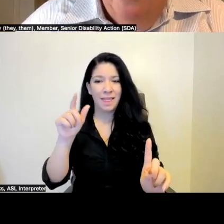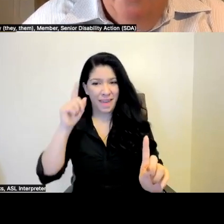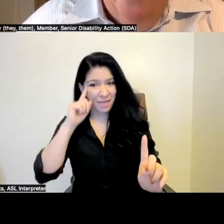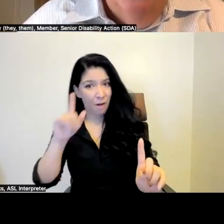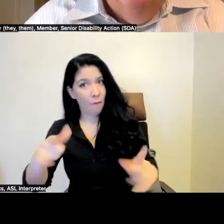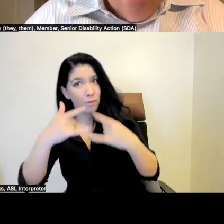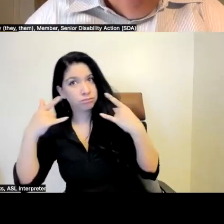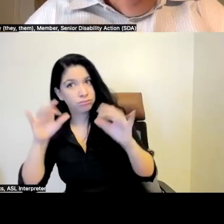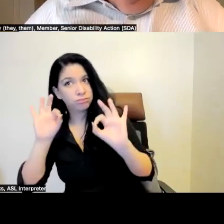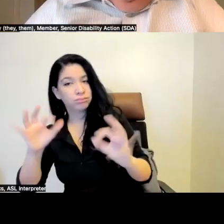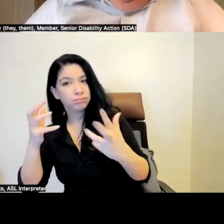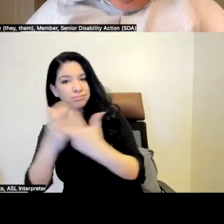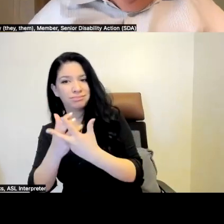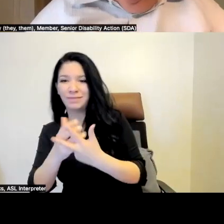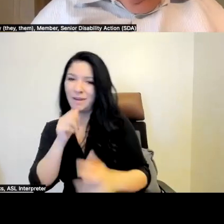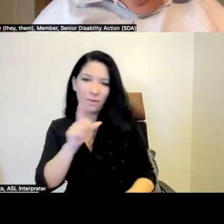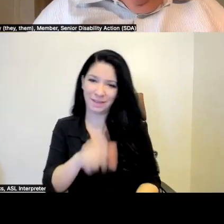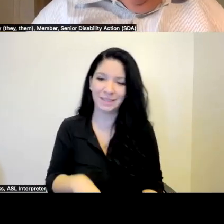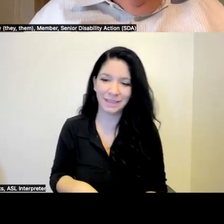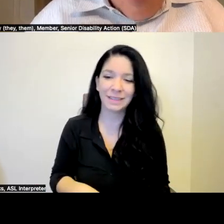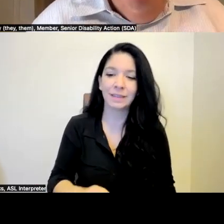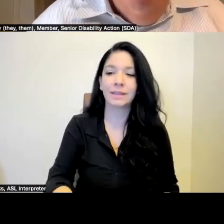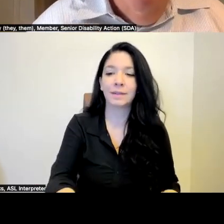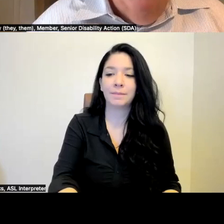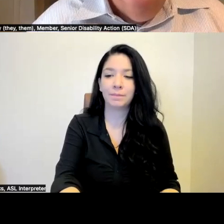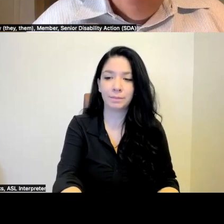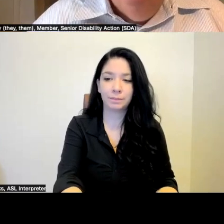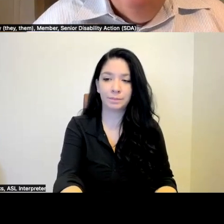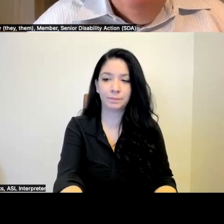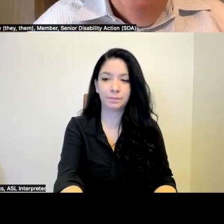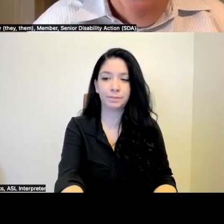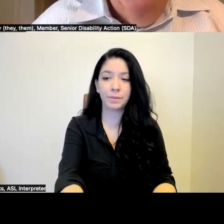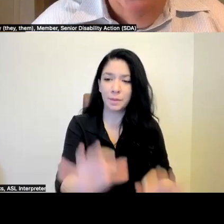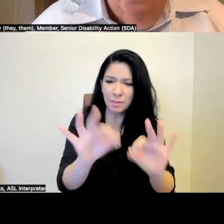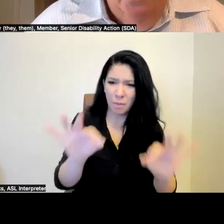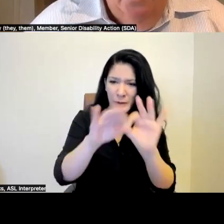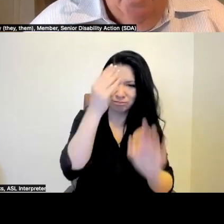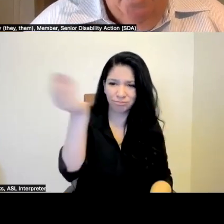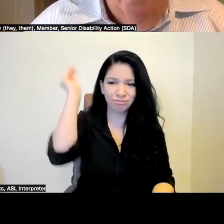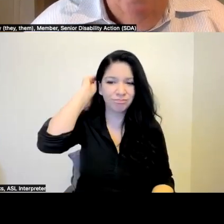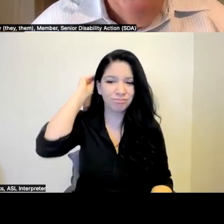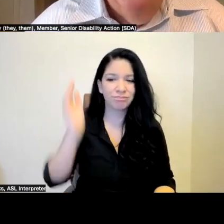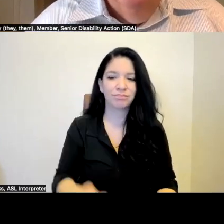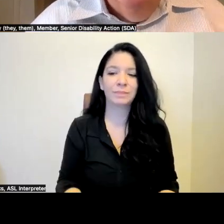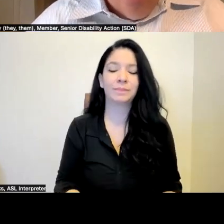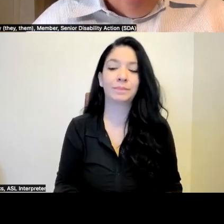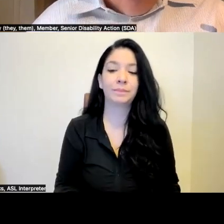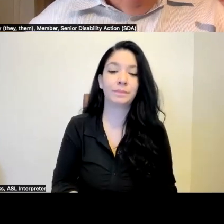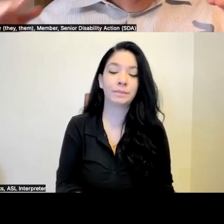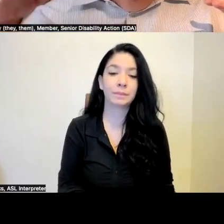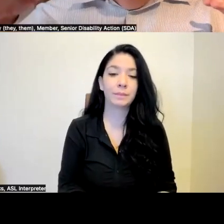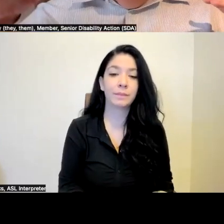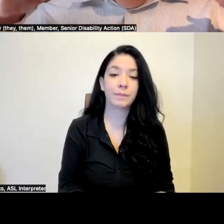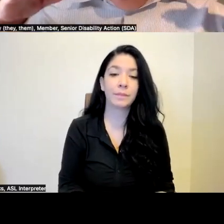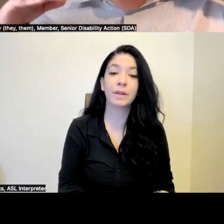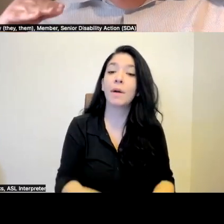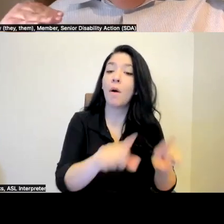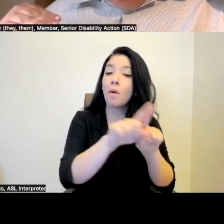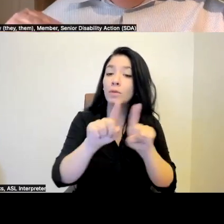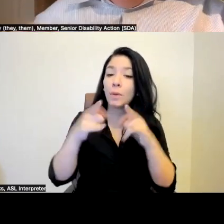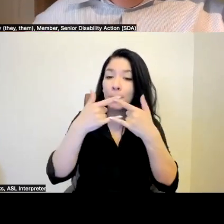would have guessed. So that is something to keep in mind. But certainly the mask levels of N-95 is